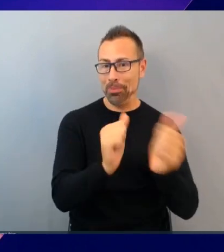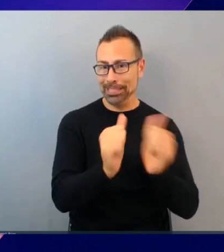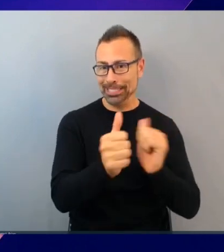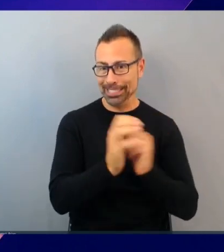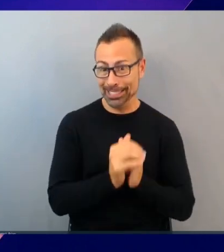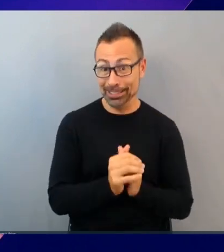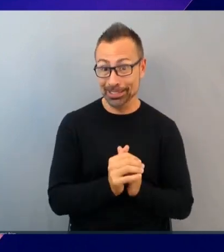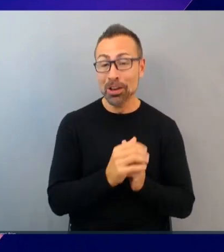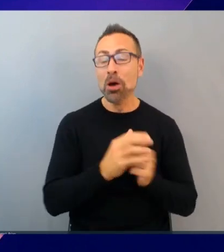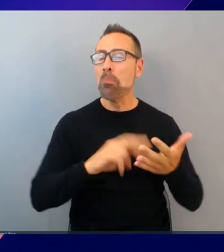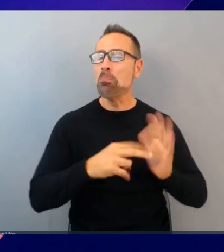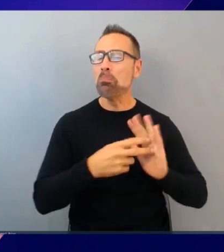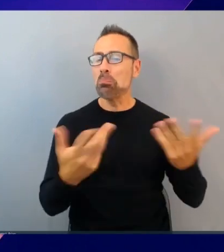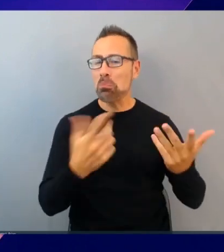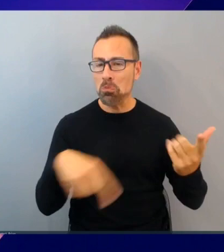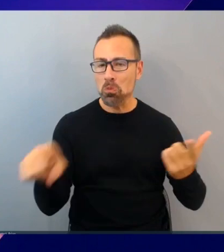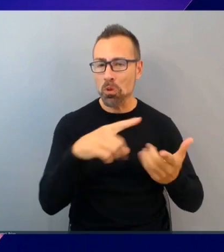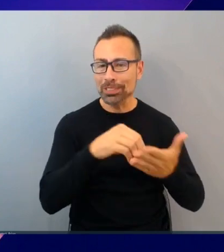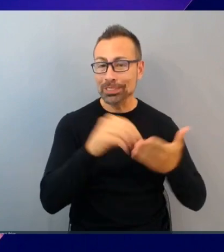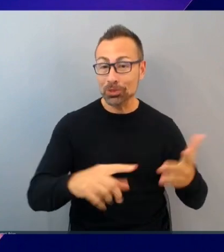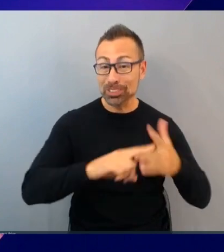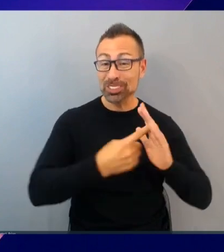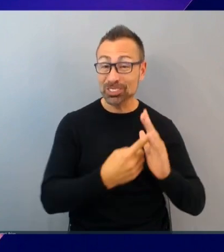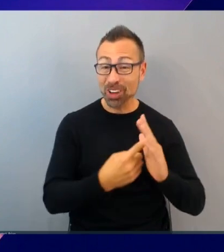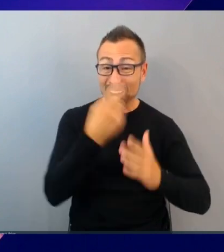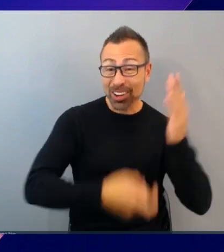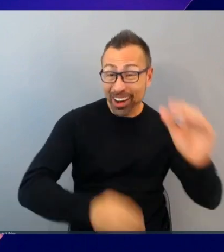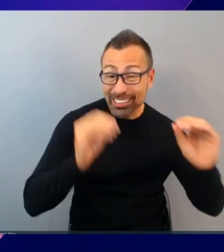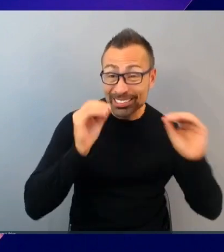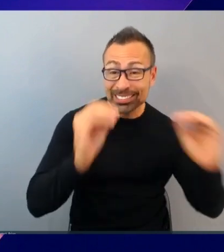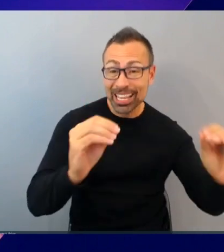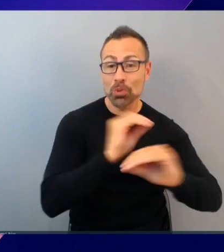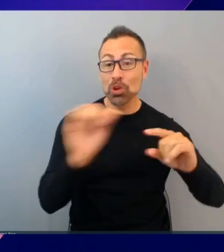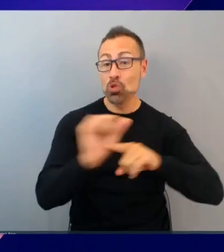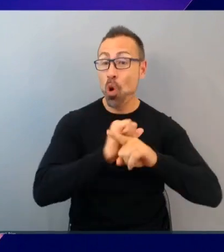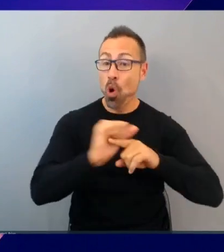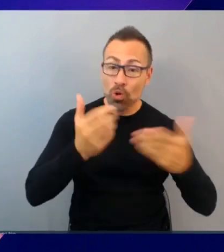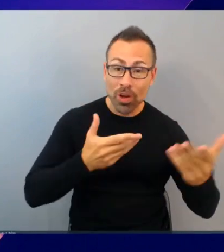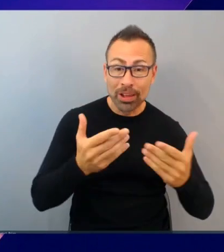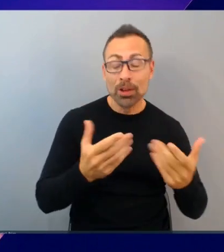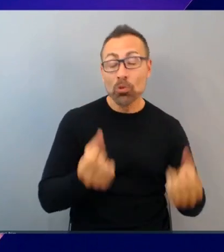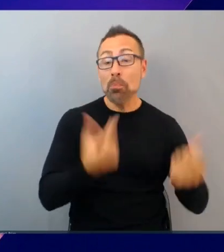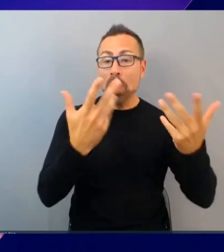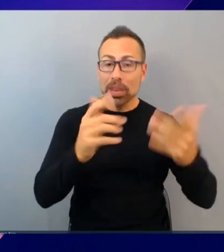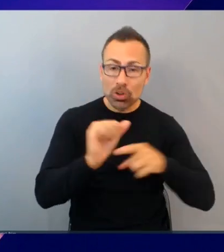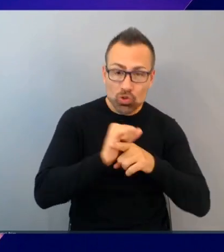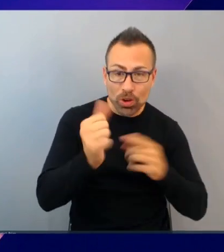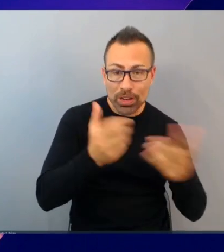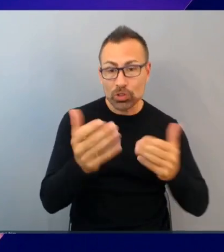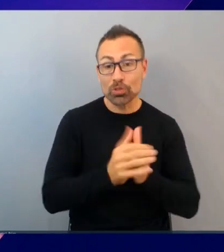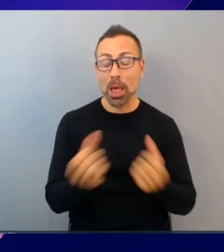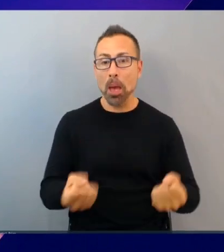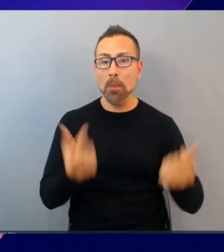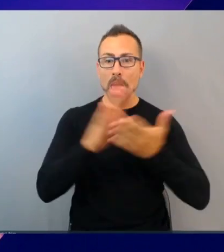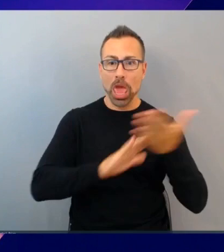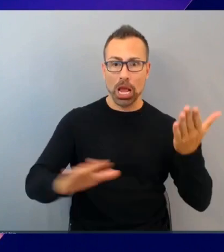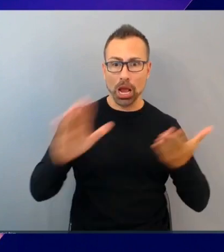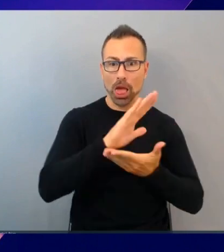with no training services. And a number of colleges have participated, creating their own leagues and using their own tracks and cars in the classroom.